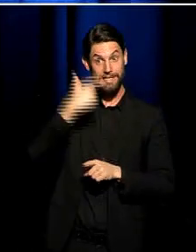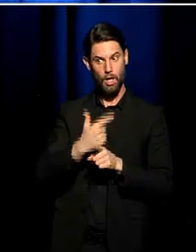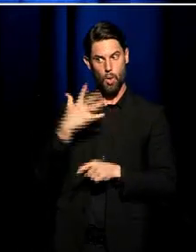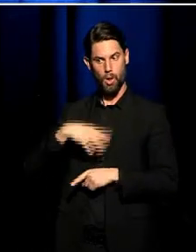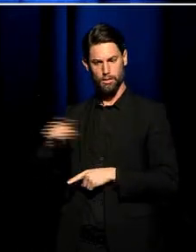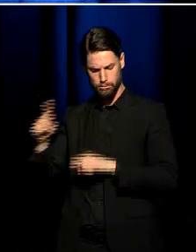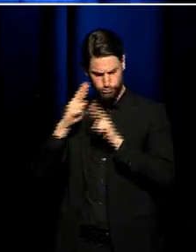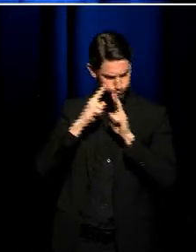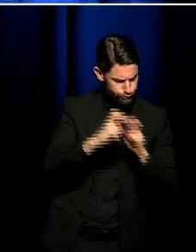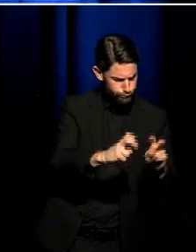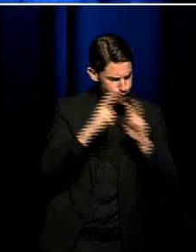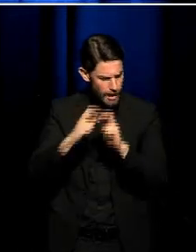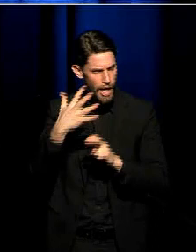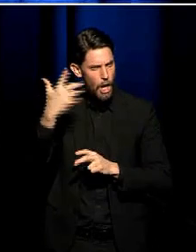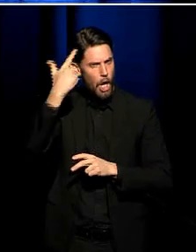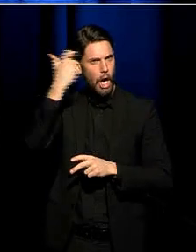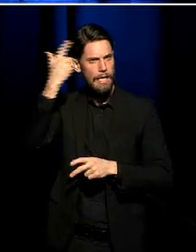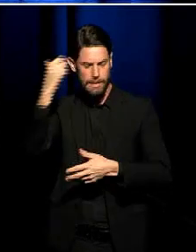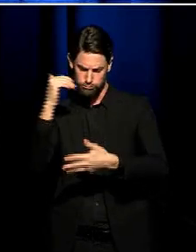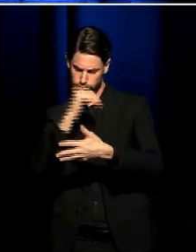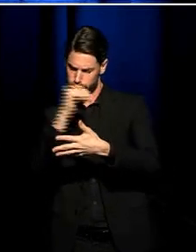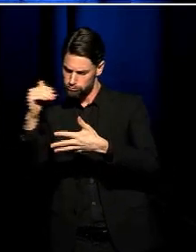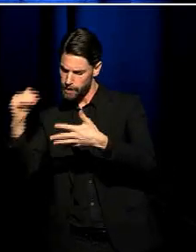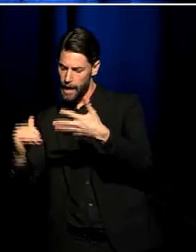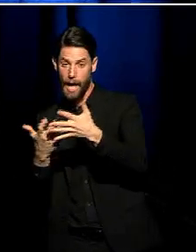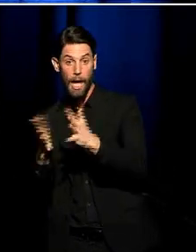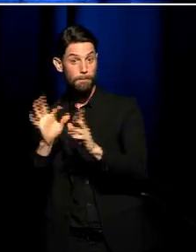inquiry that you consider appropriate, including recommendations about any